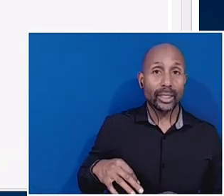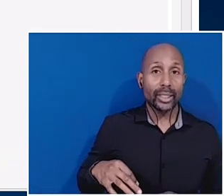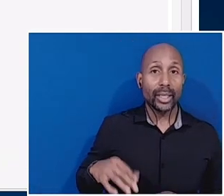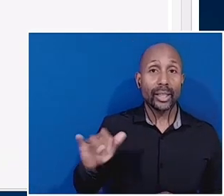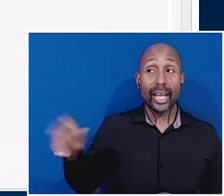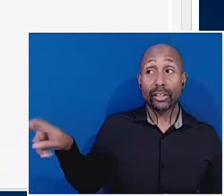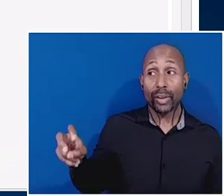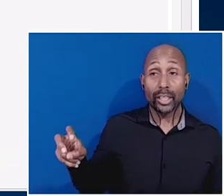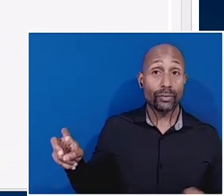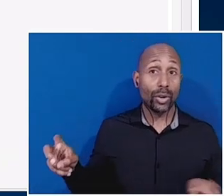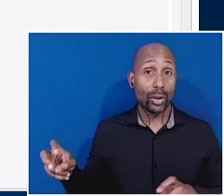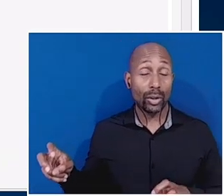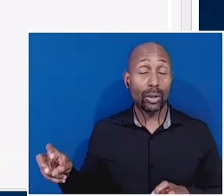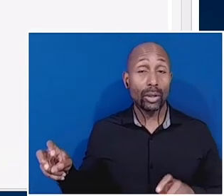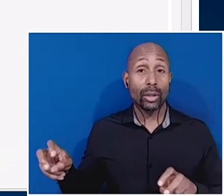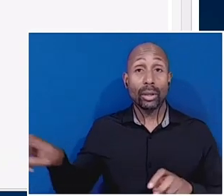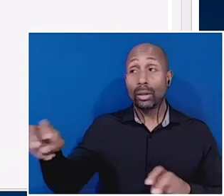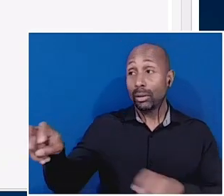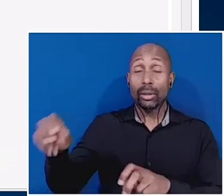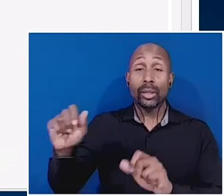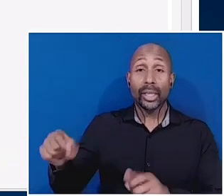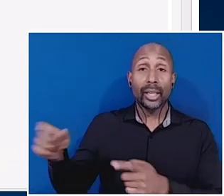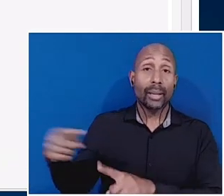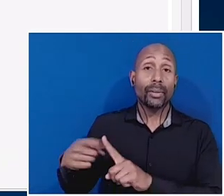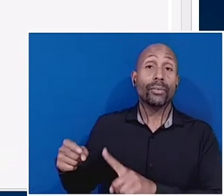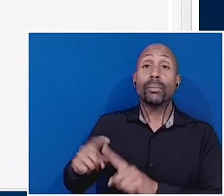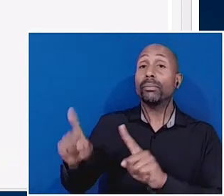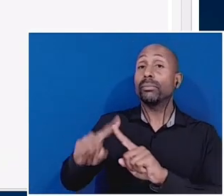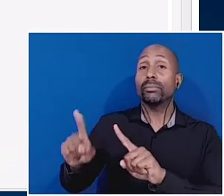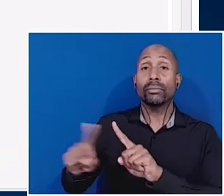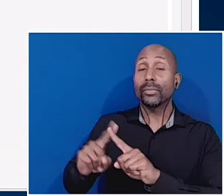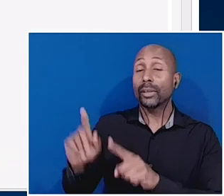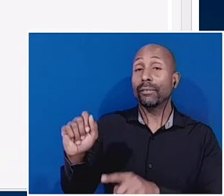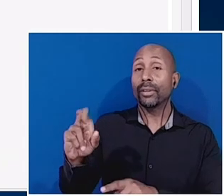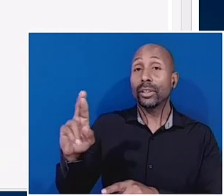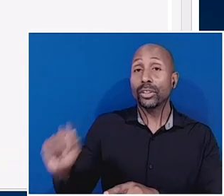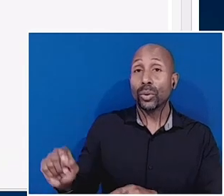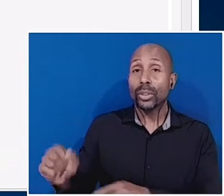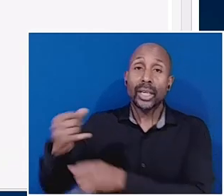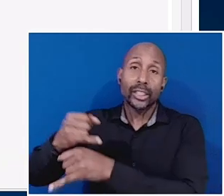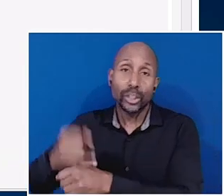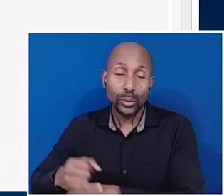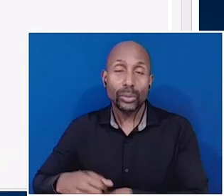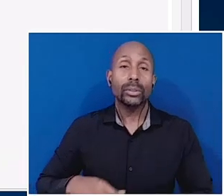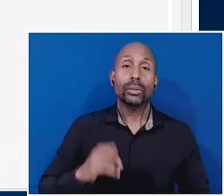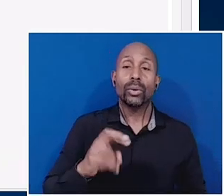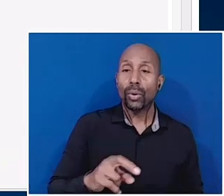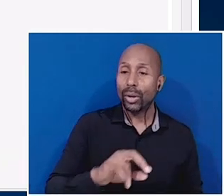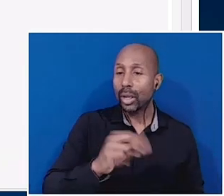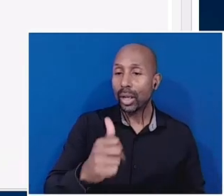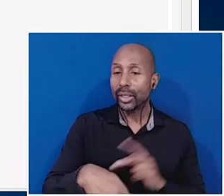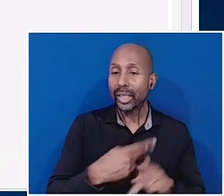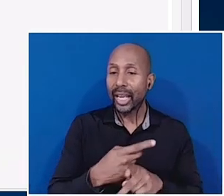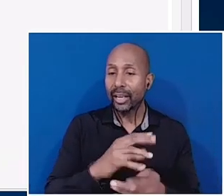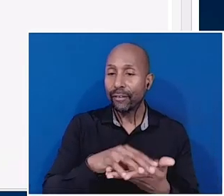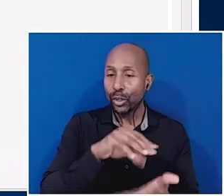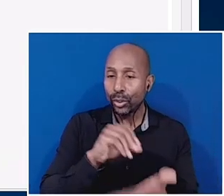institutional sources, it could come from credit for prior learning, it could come from ACE-evaluated credit, it can come-